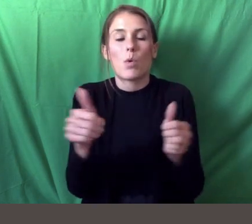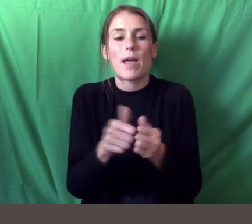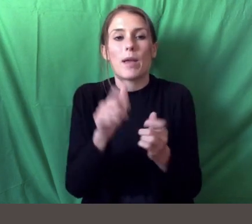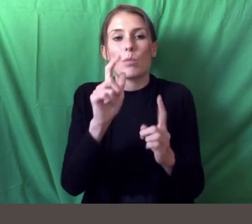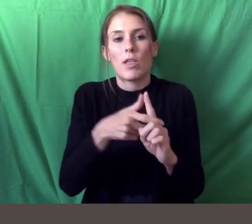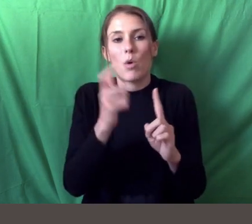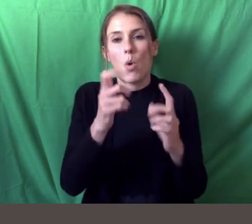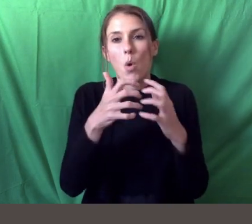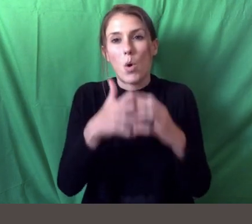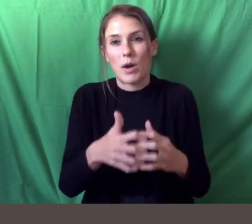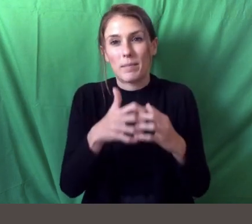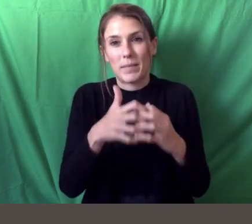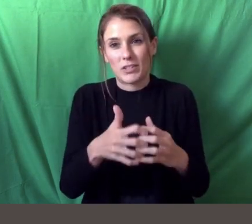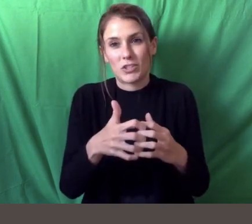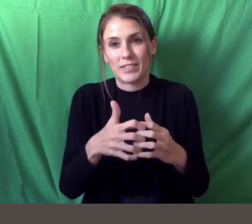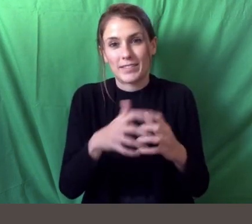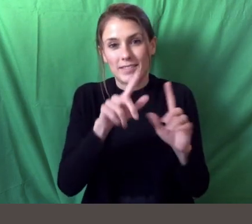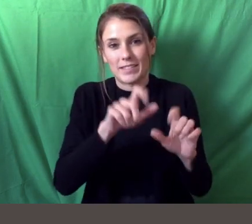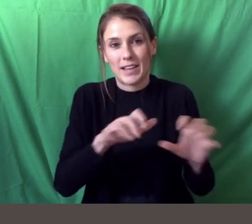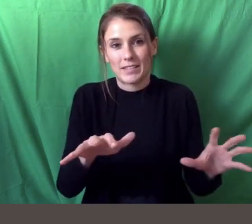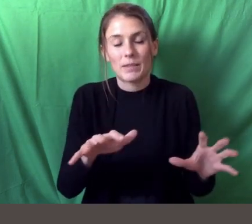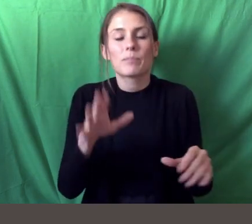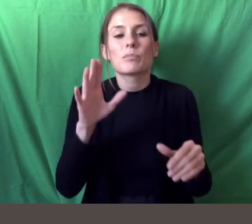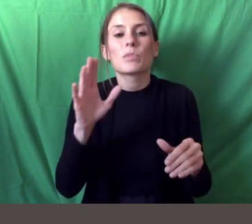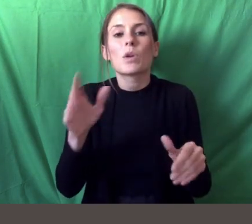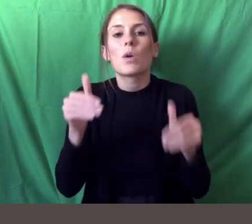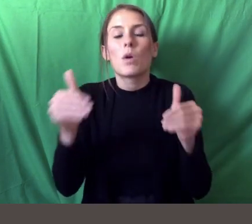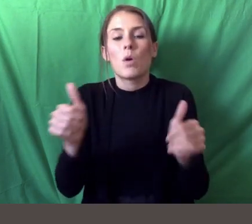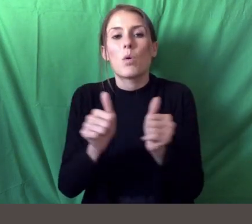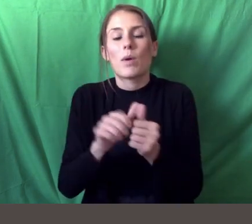Alright, let's automate this login test.